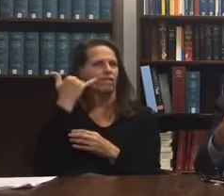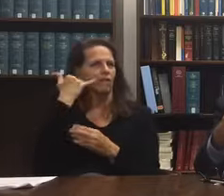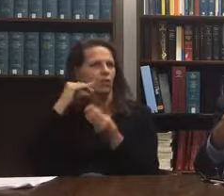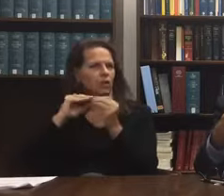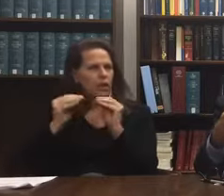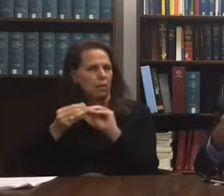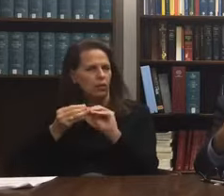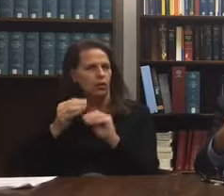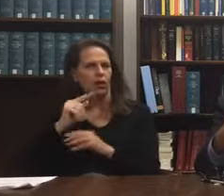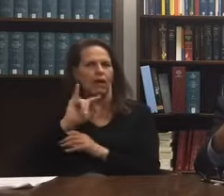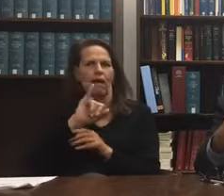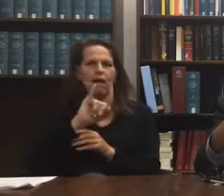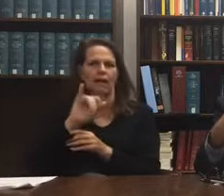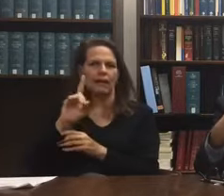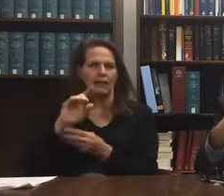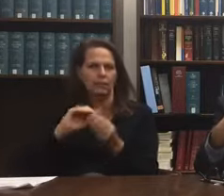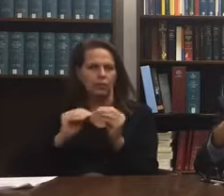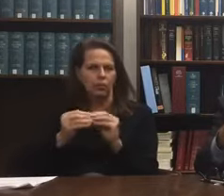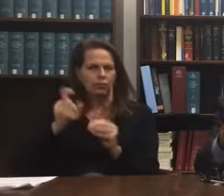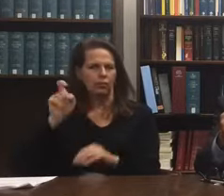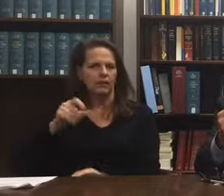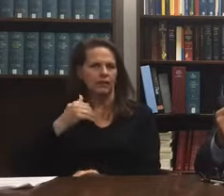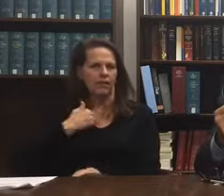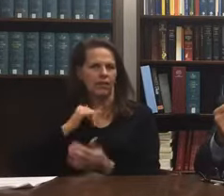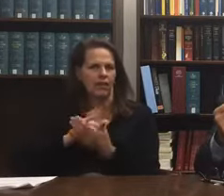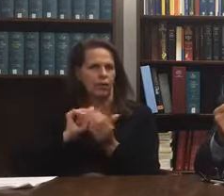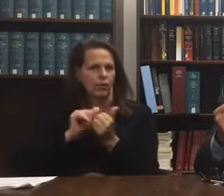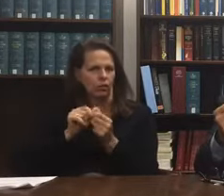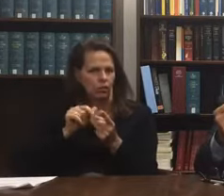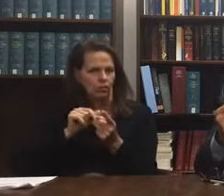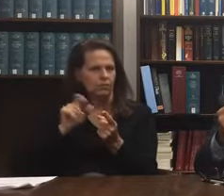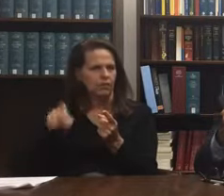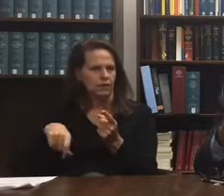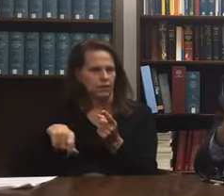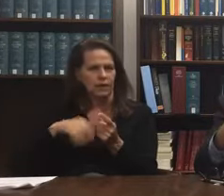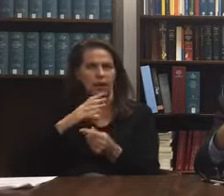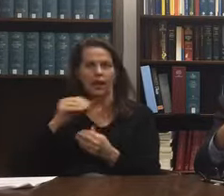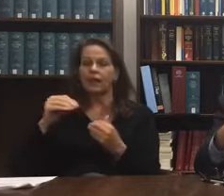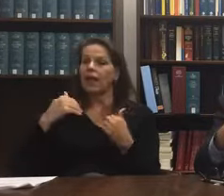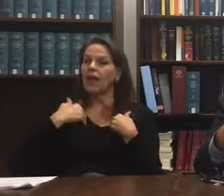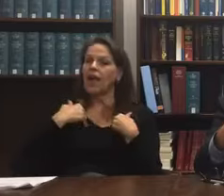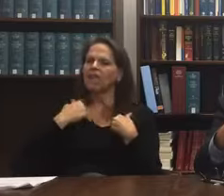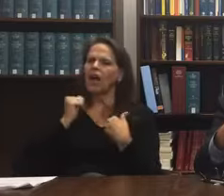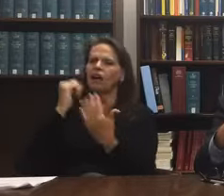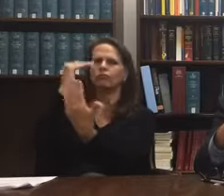the ID number so you need that with you you should have an outline at the very